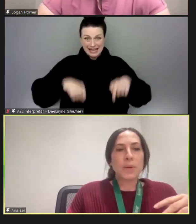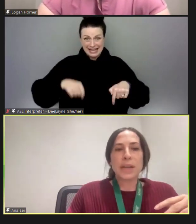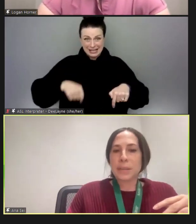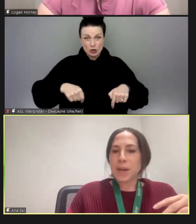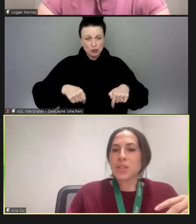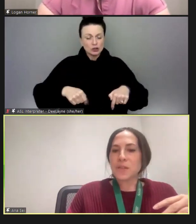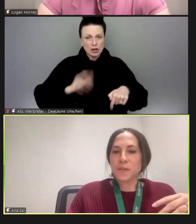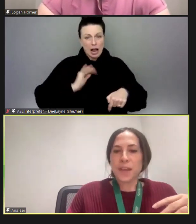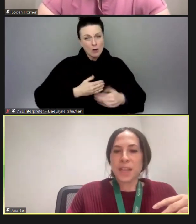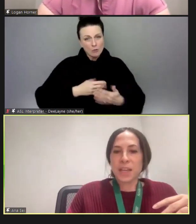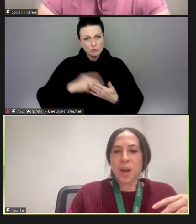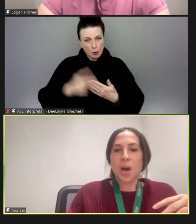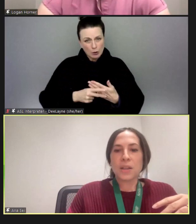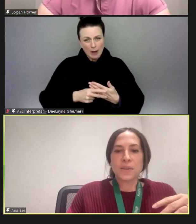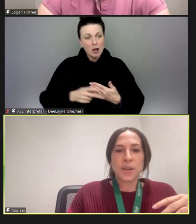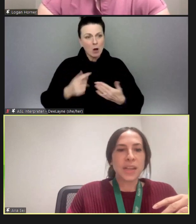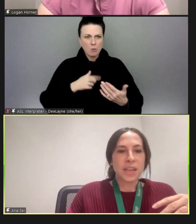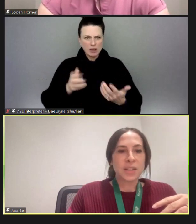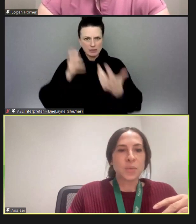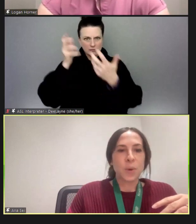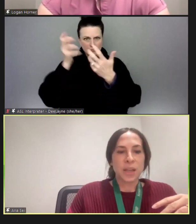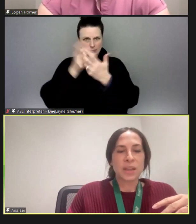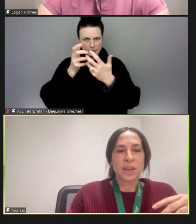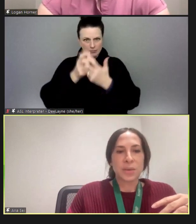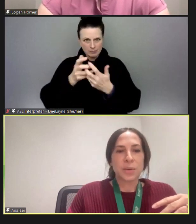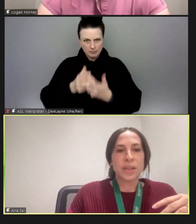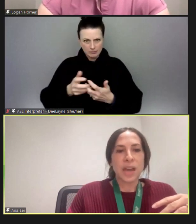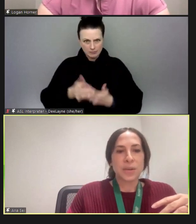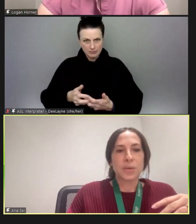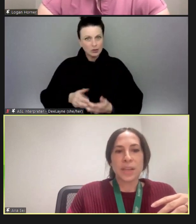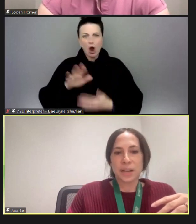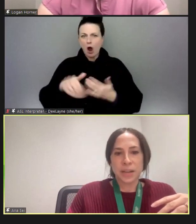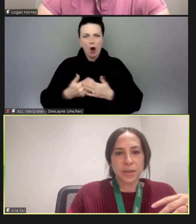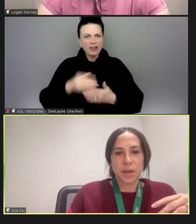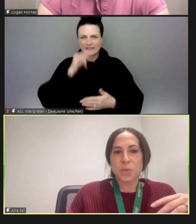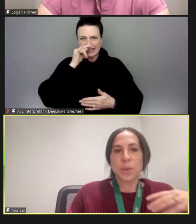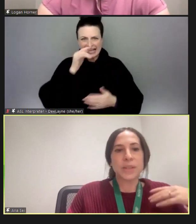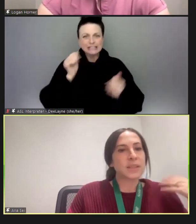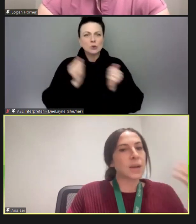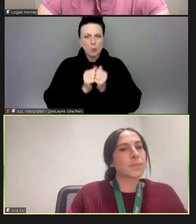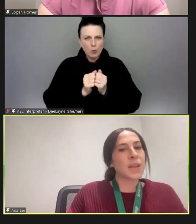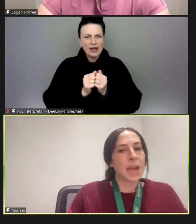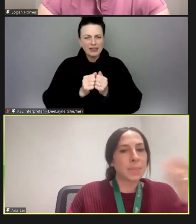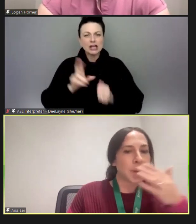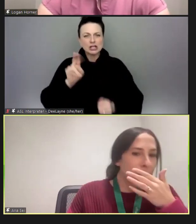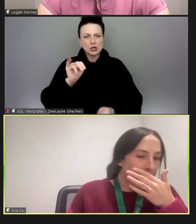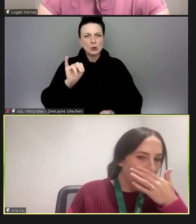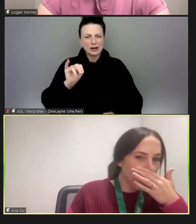pretty much fit all of our kids with a